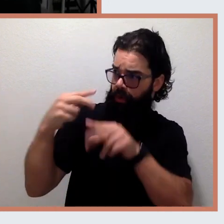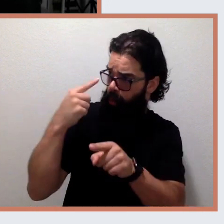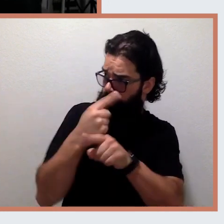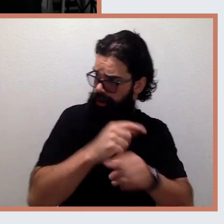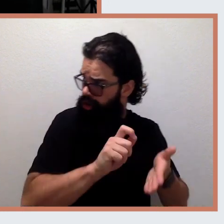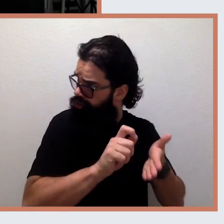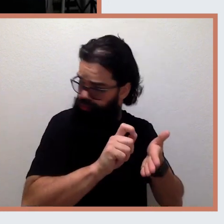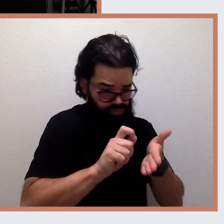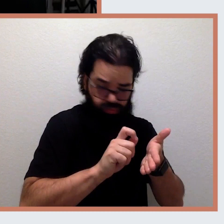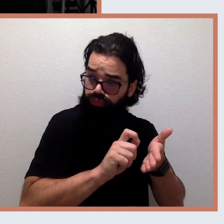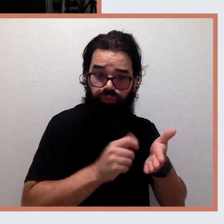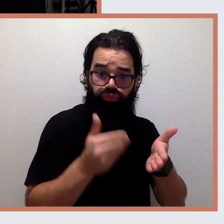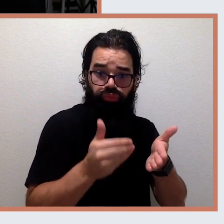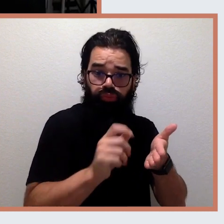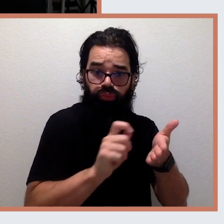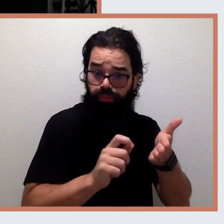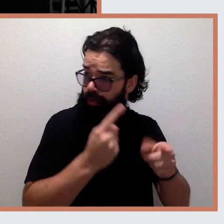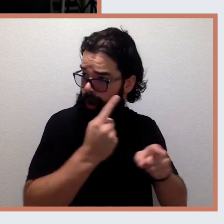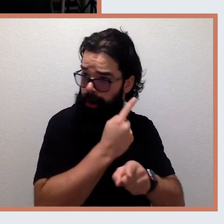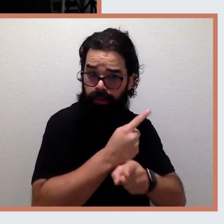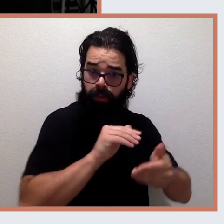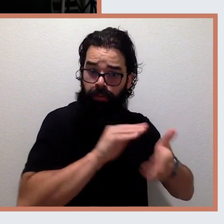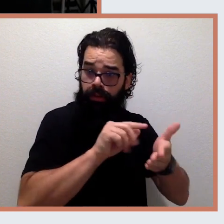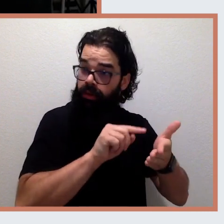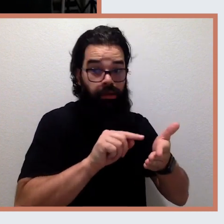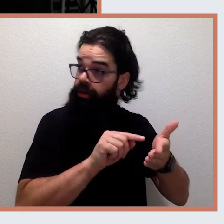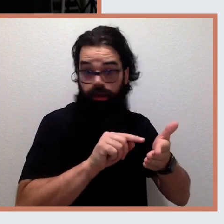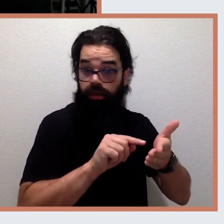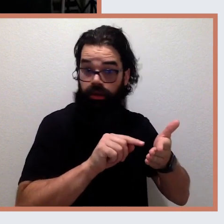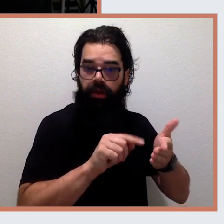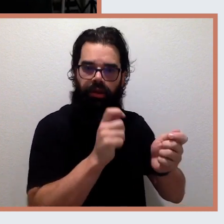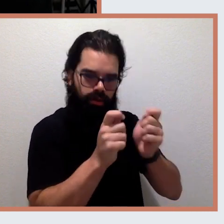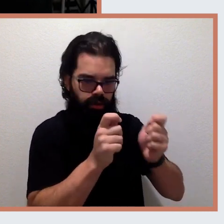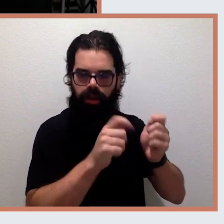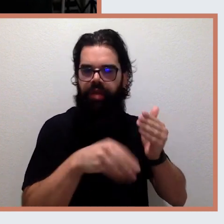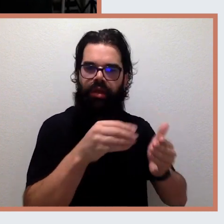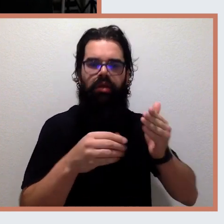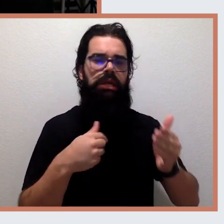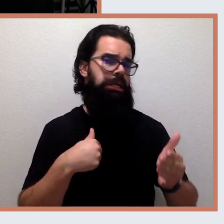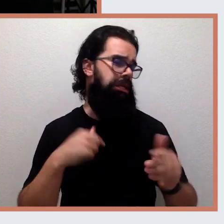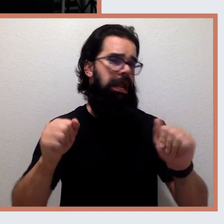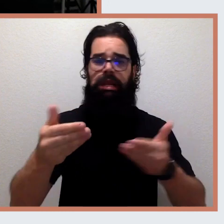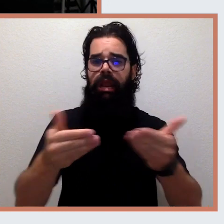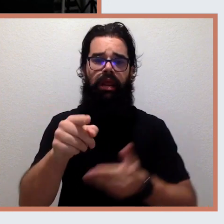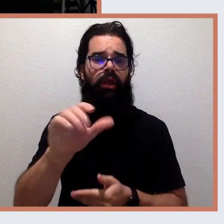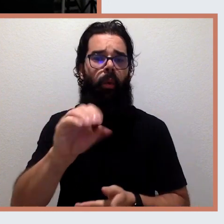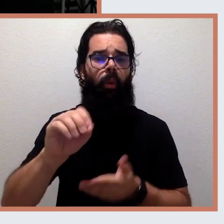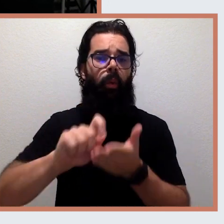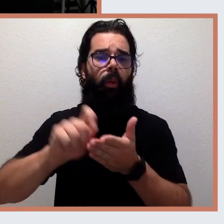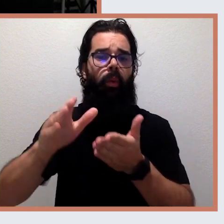and hire the right person, like you gals. I need you as my eyes to be like, "Is this correct? Am I representing this correct? Oh, I'm not.